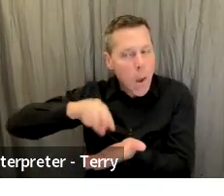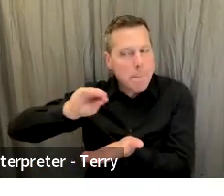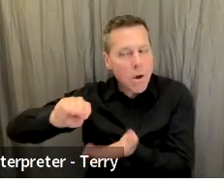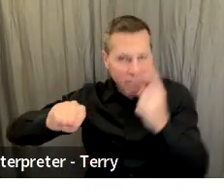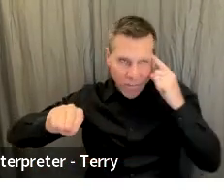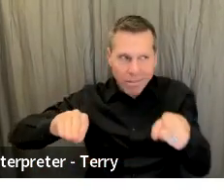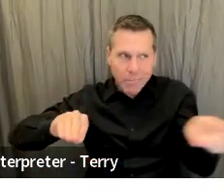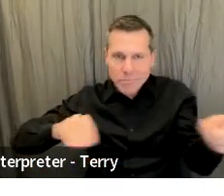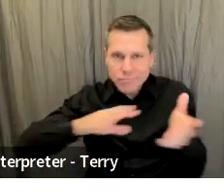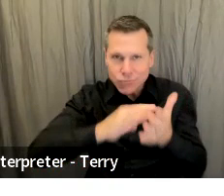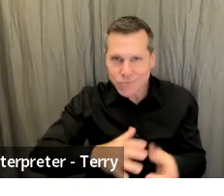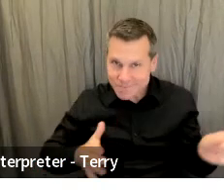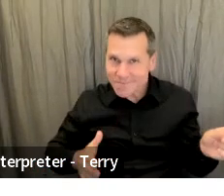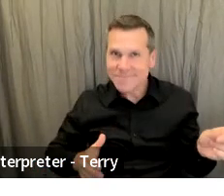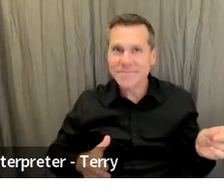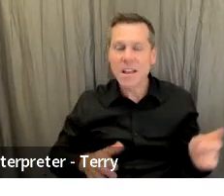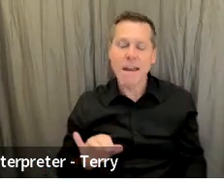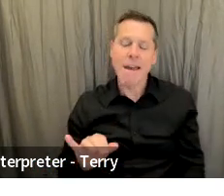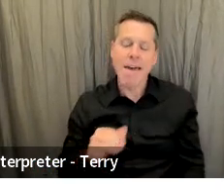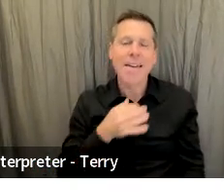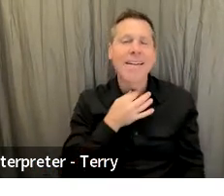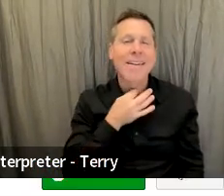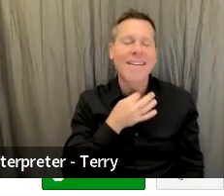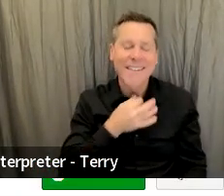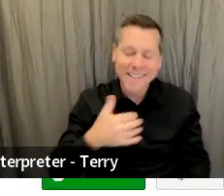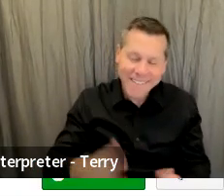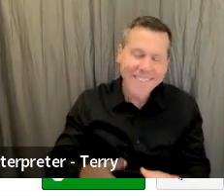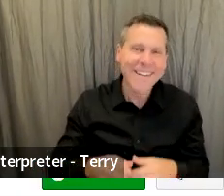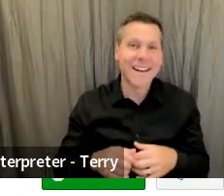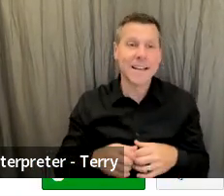And so everything they need and then it moves the students through the contents